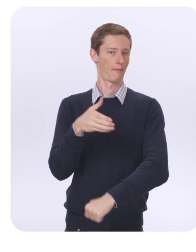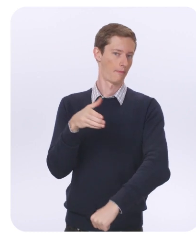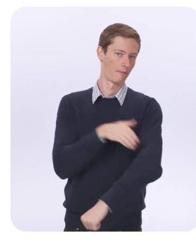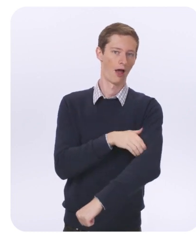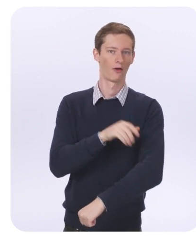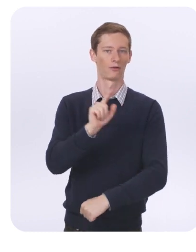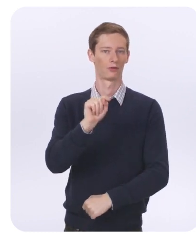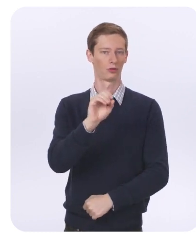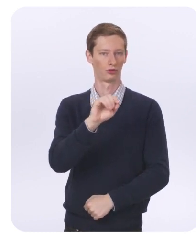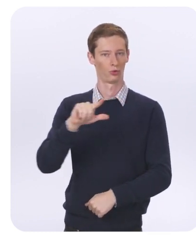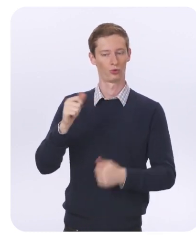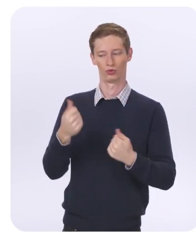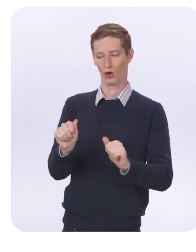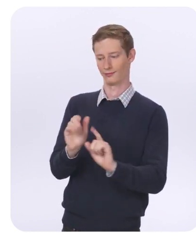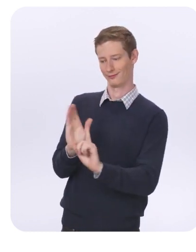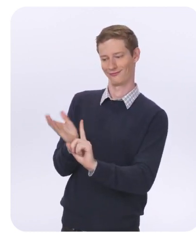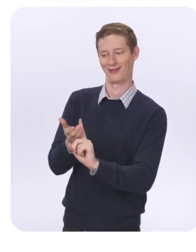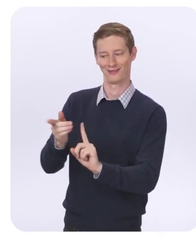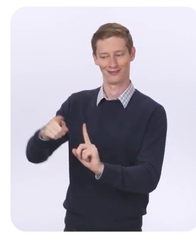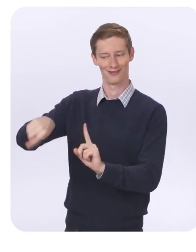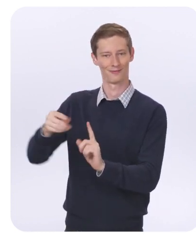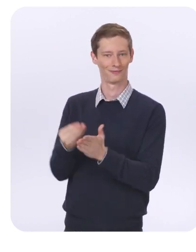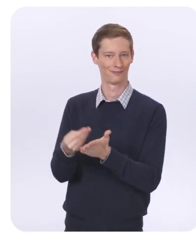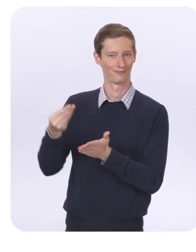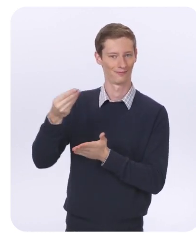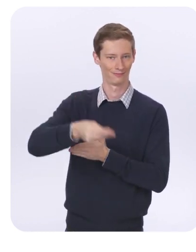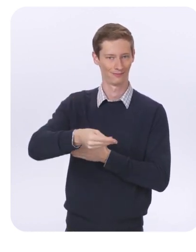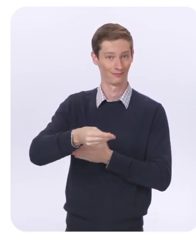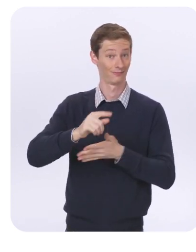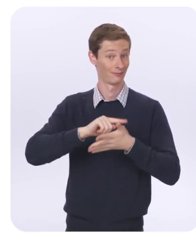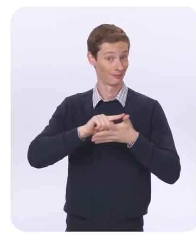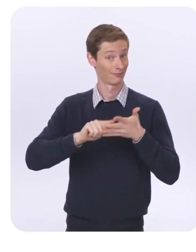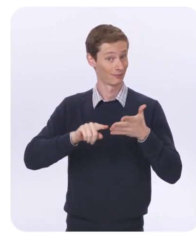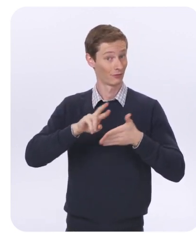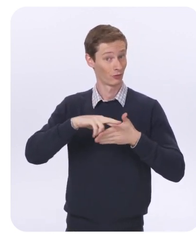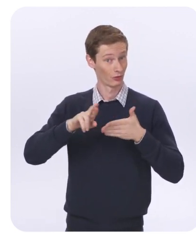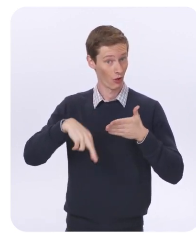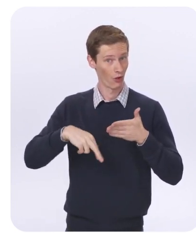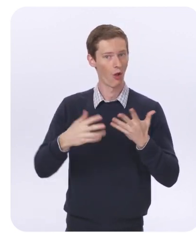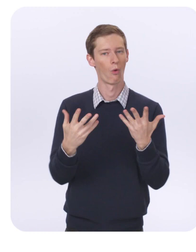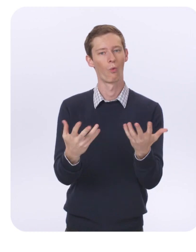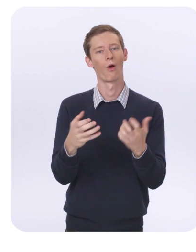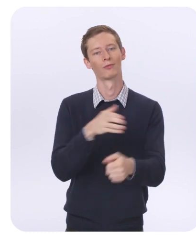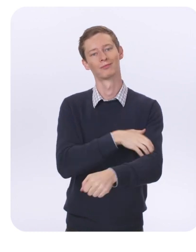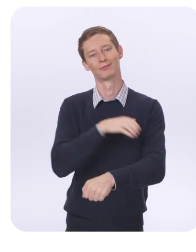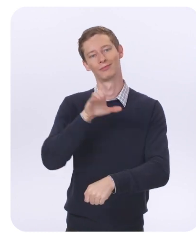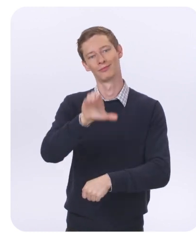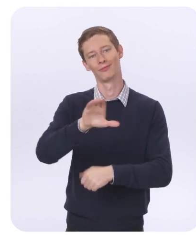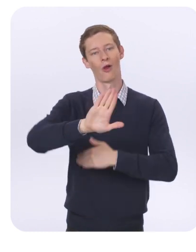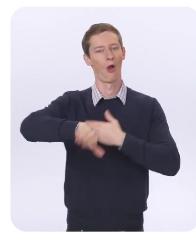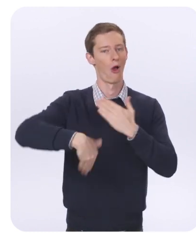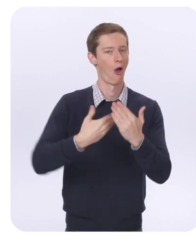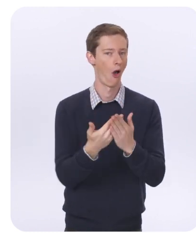Users who visited apps with immersive previews were immediately transported into the universe of the app via an environment change.